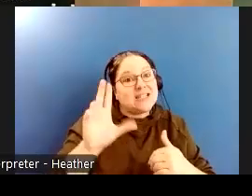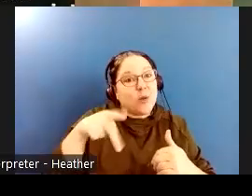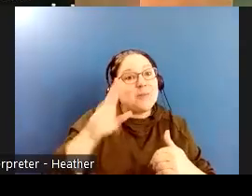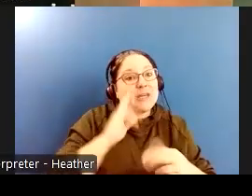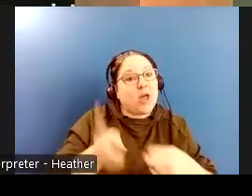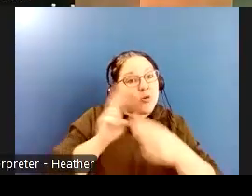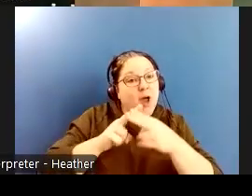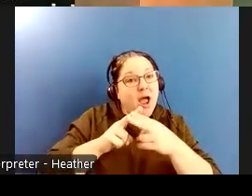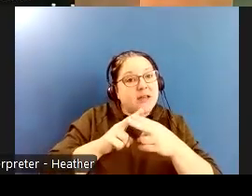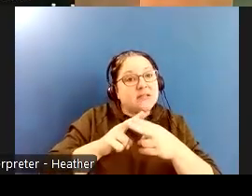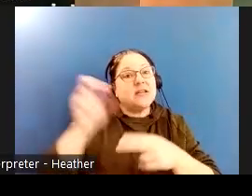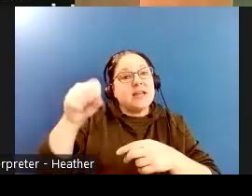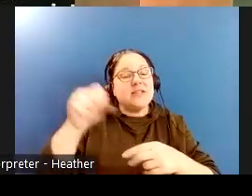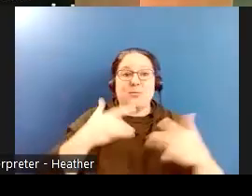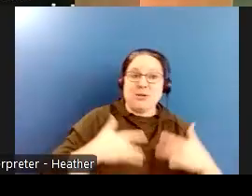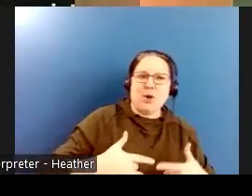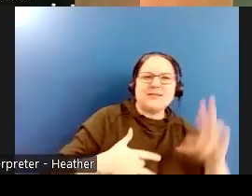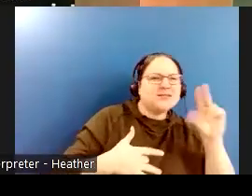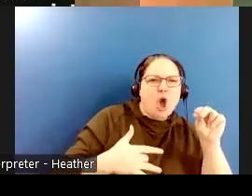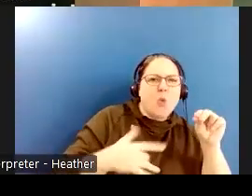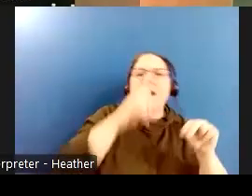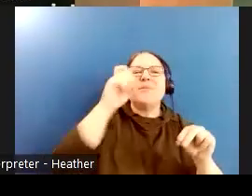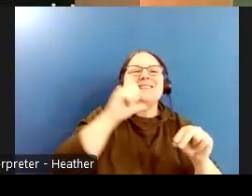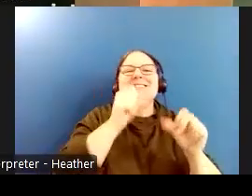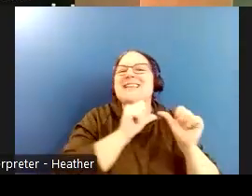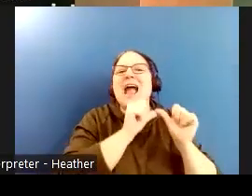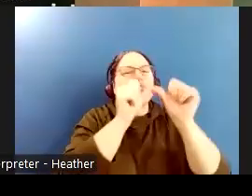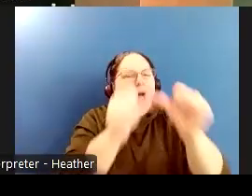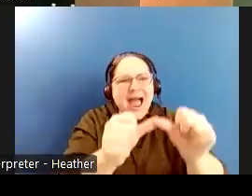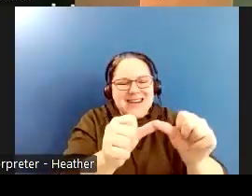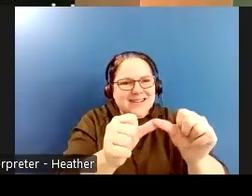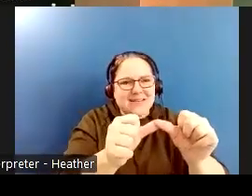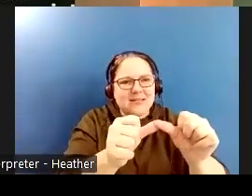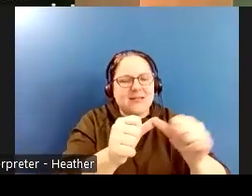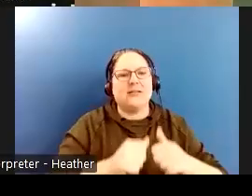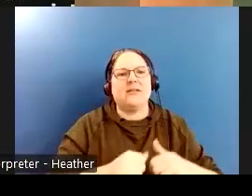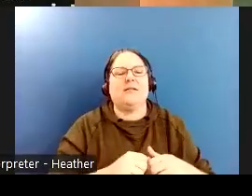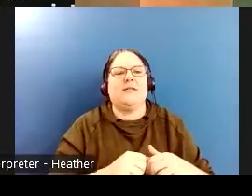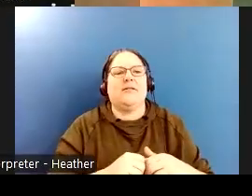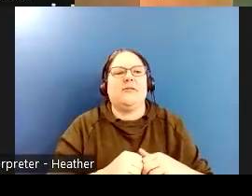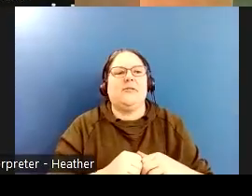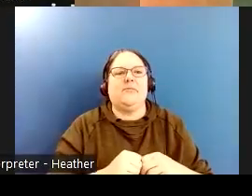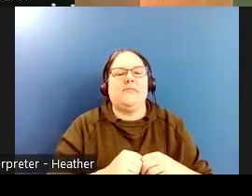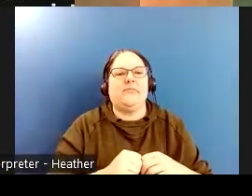depressed? No, you won't because it's not chronic inflammation. Um, and so, uh, there are other So,